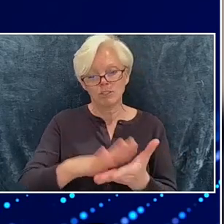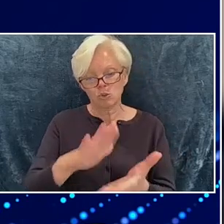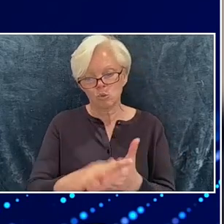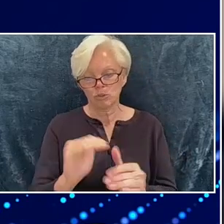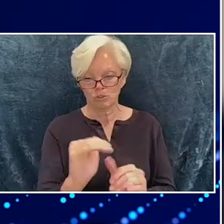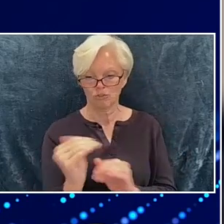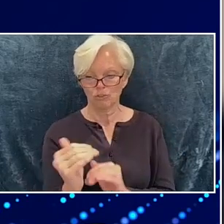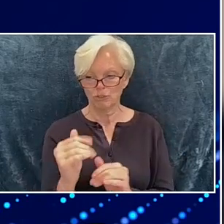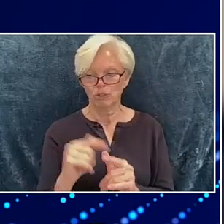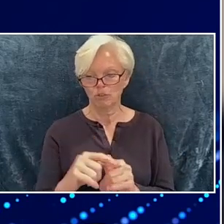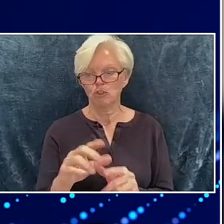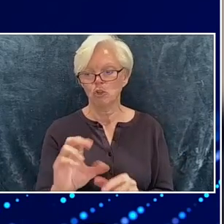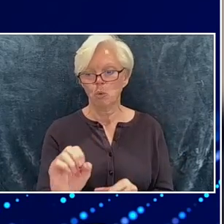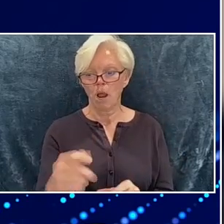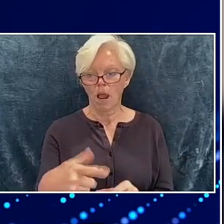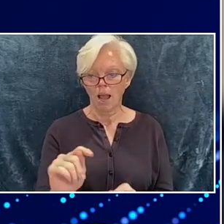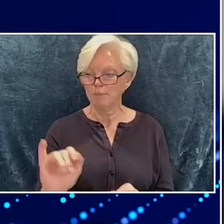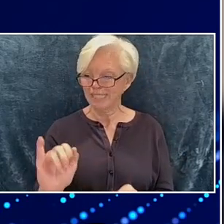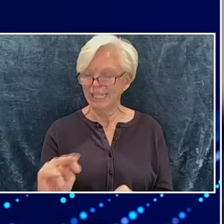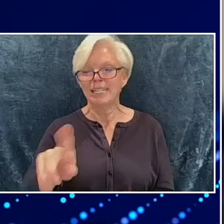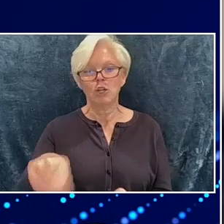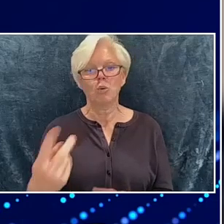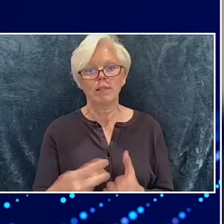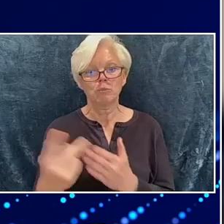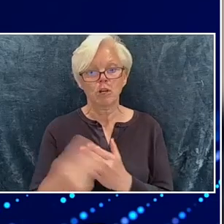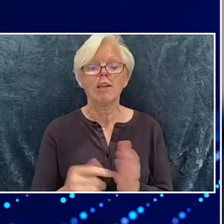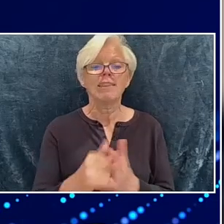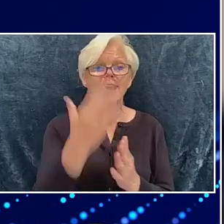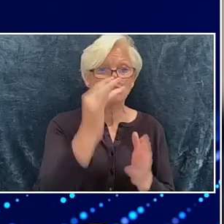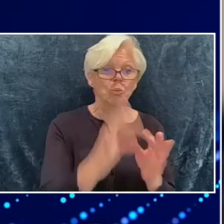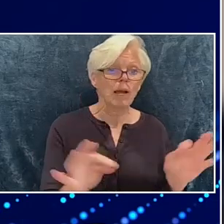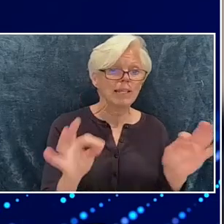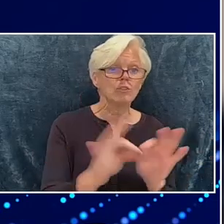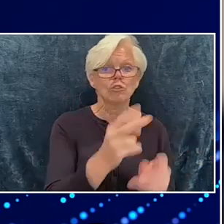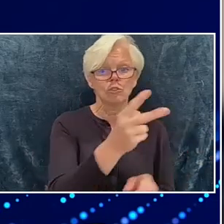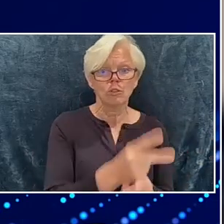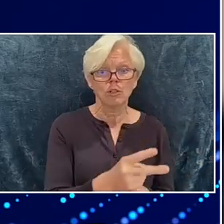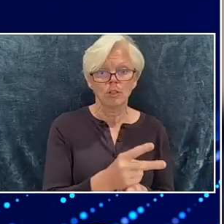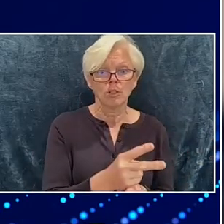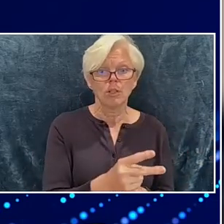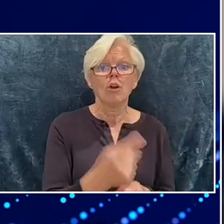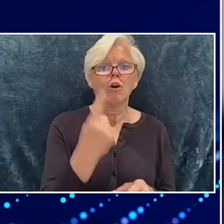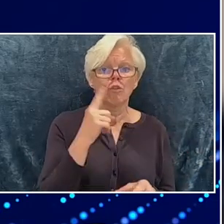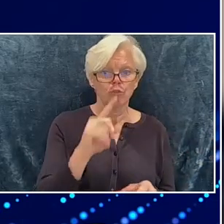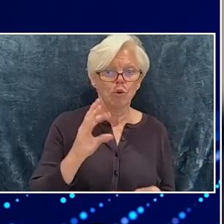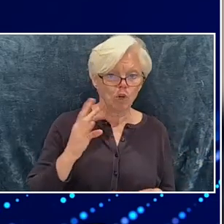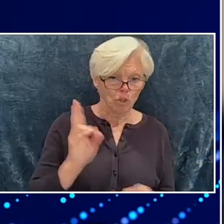program. That's why it's critical to preserve for universities the option of